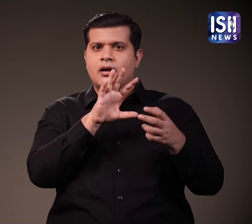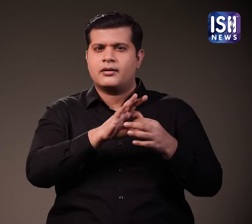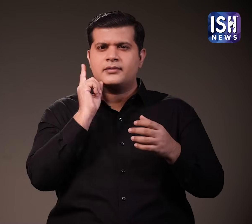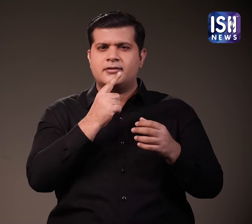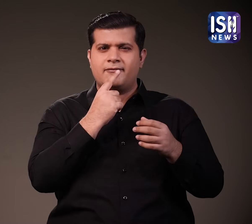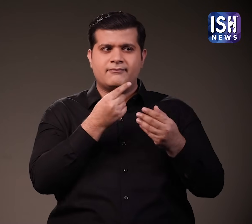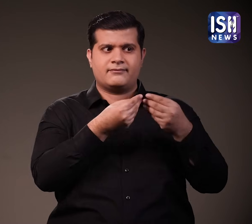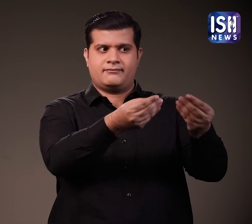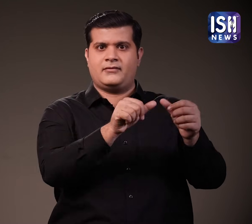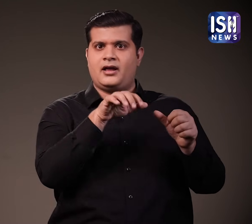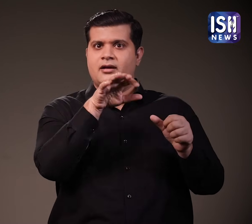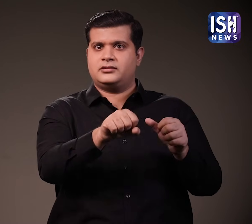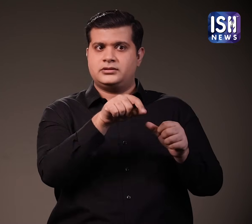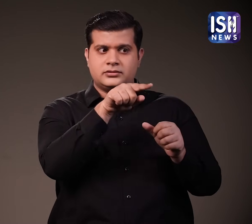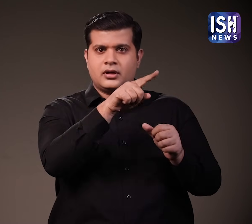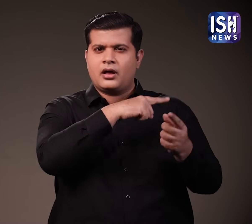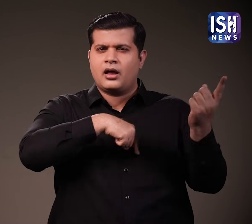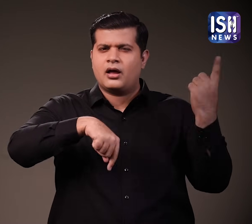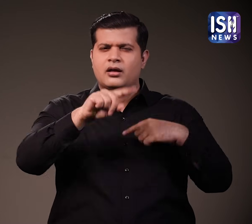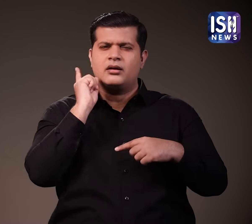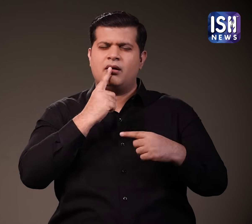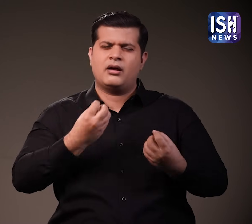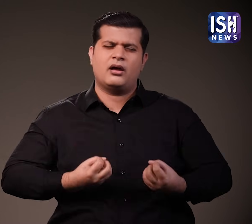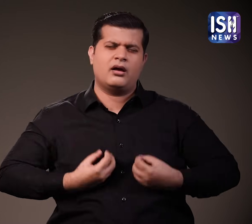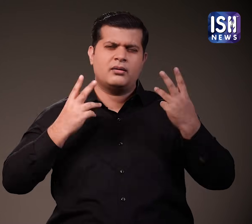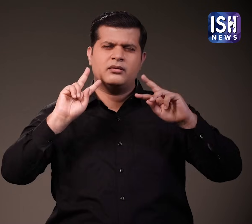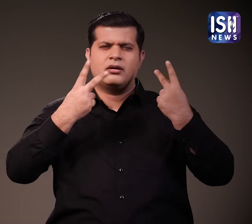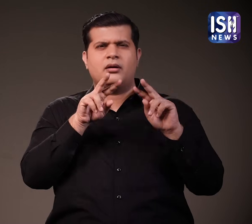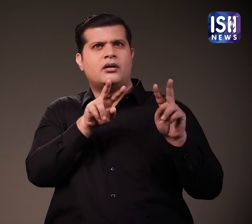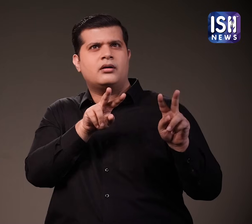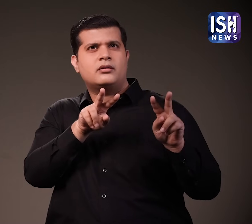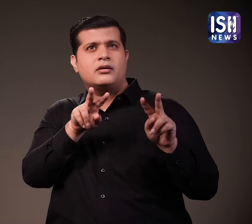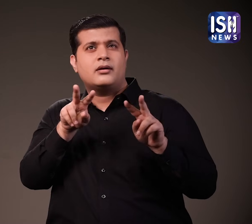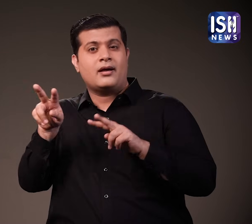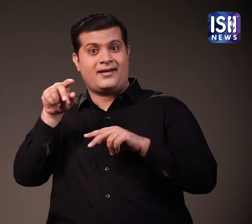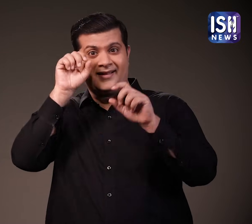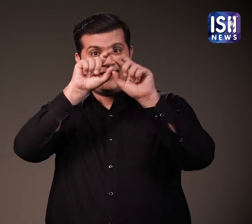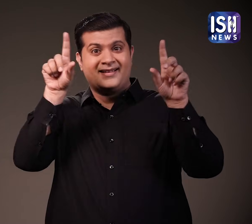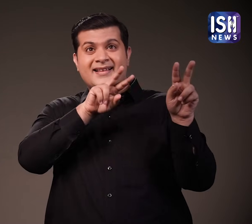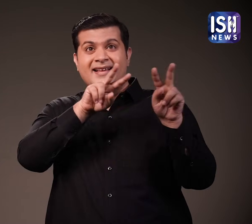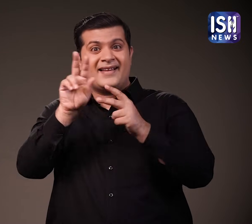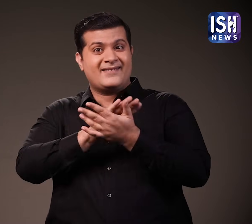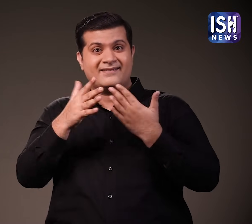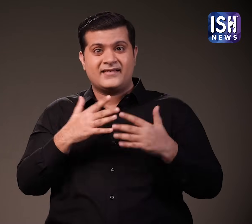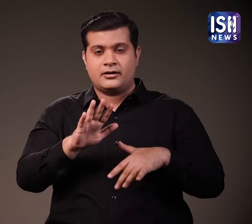The Deaf Community were very happy to recieve this accessibility. After the movie,